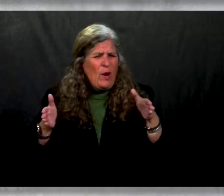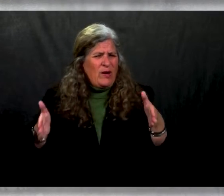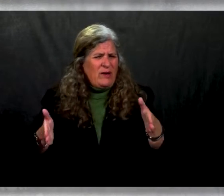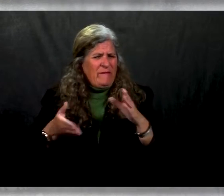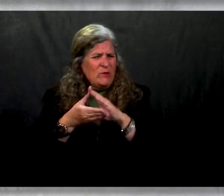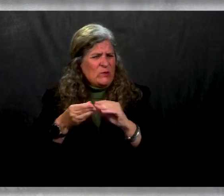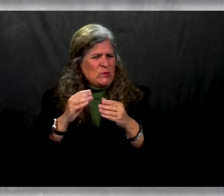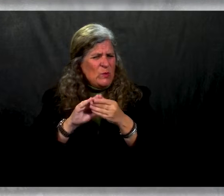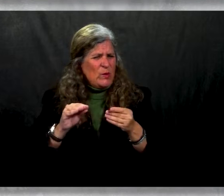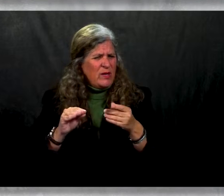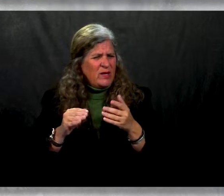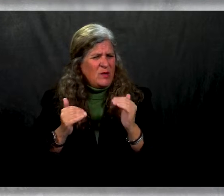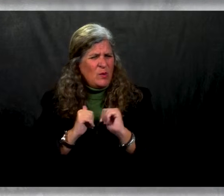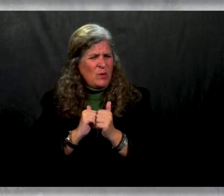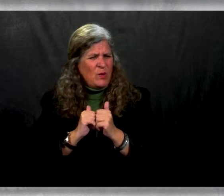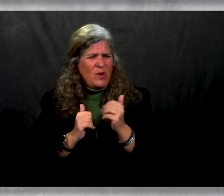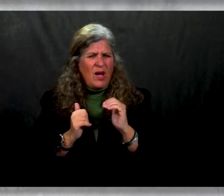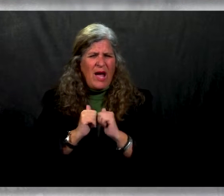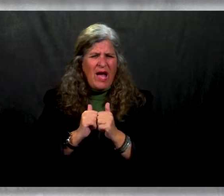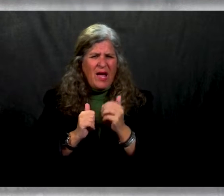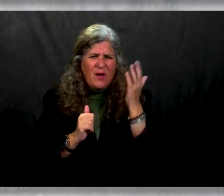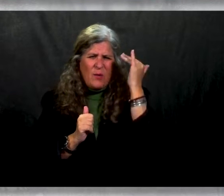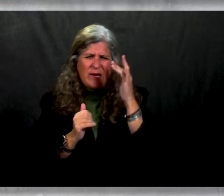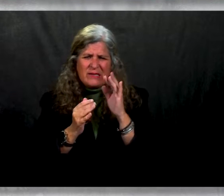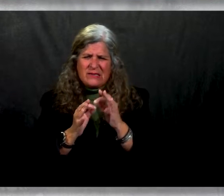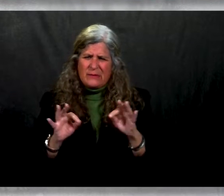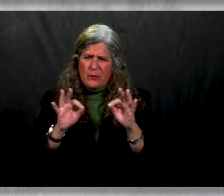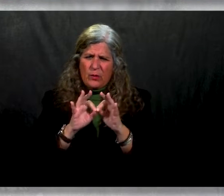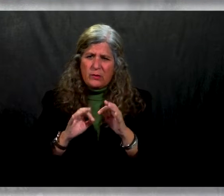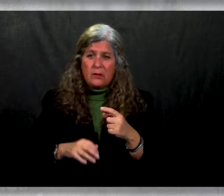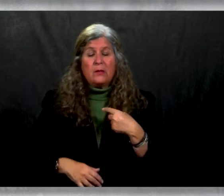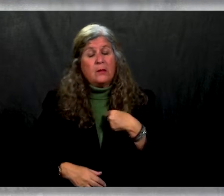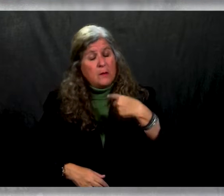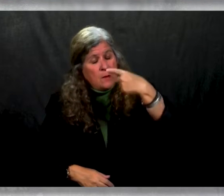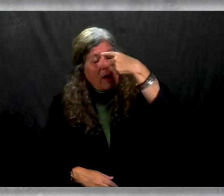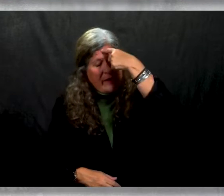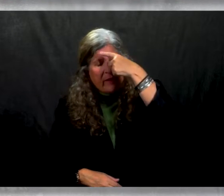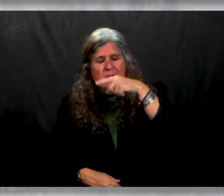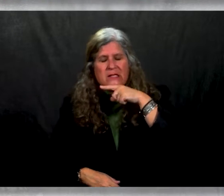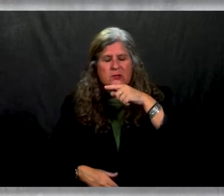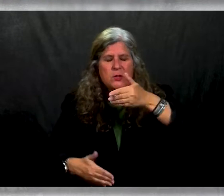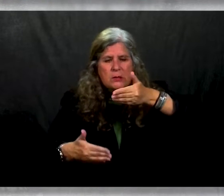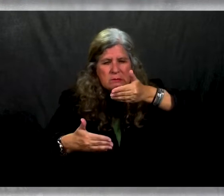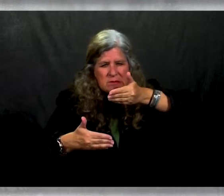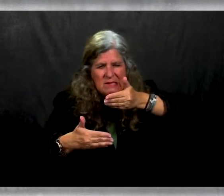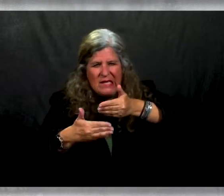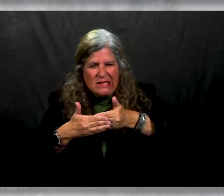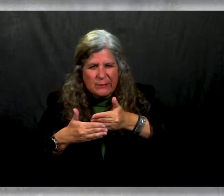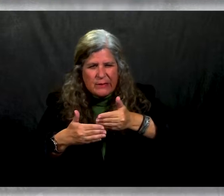of the Holocaust most is the intimate brutality of what Jewish victims experienced